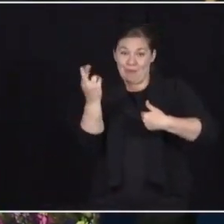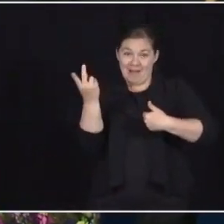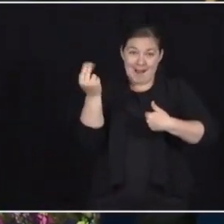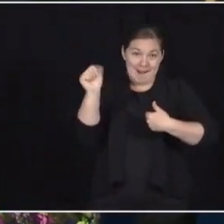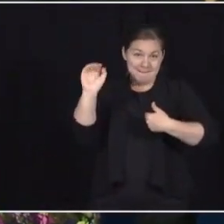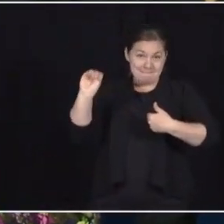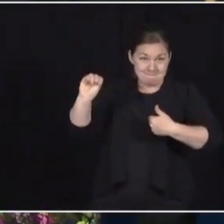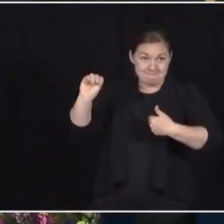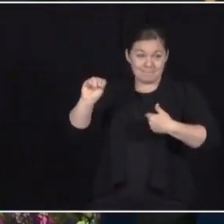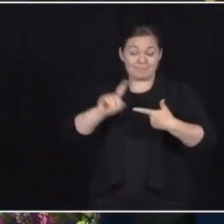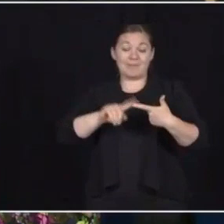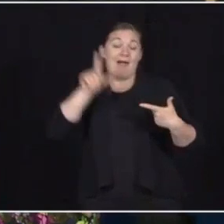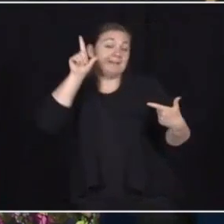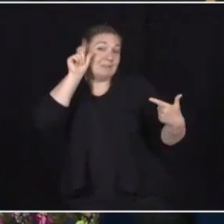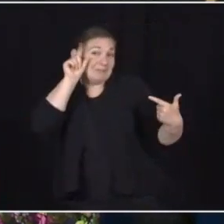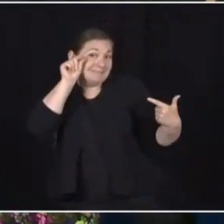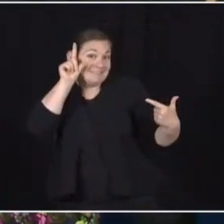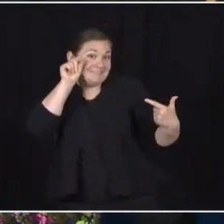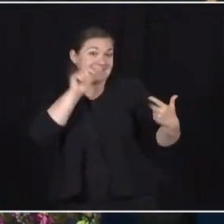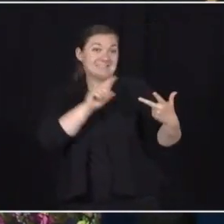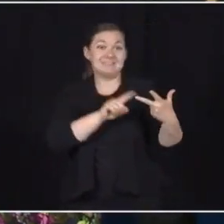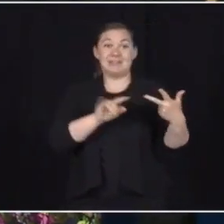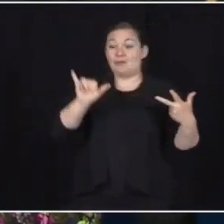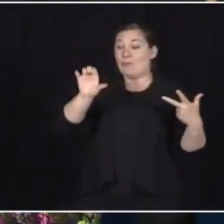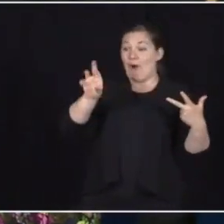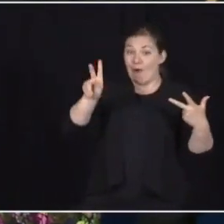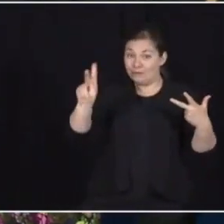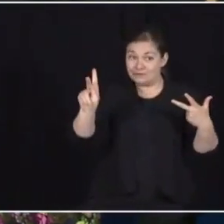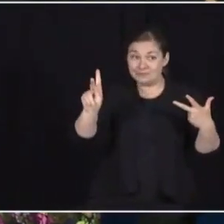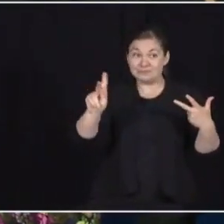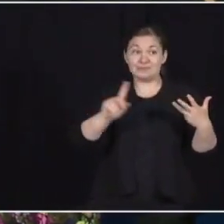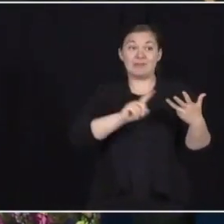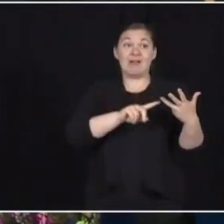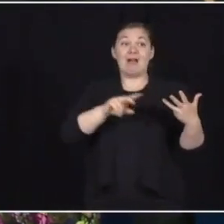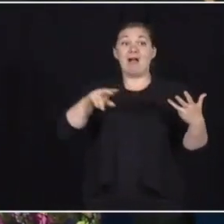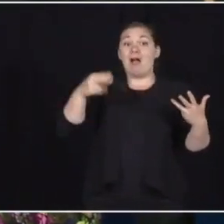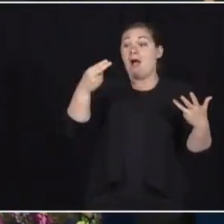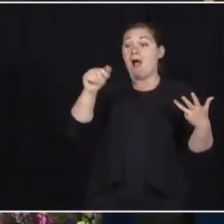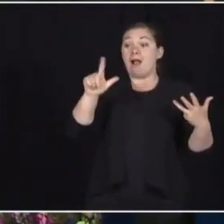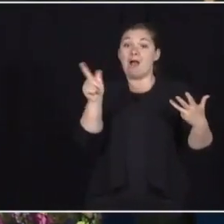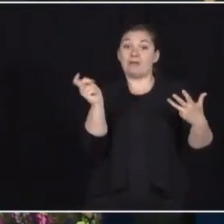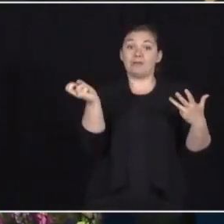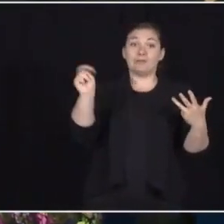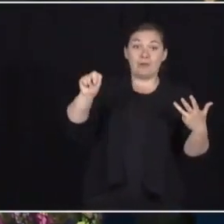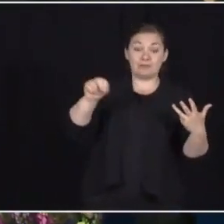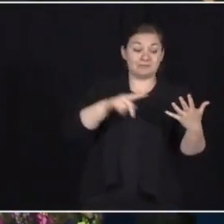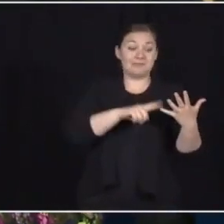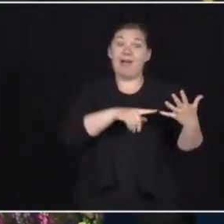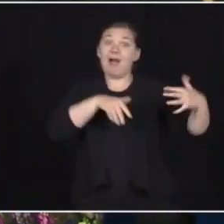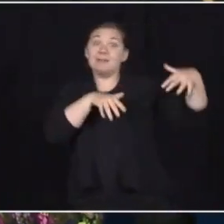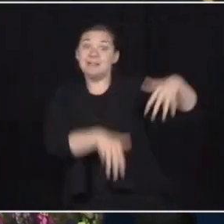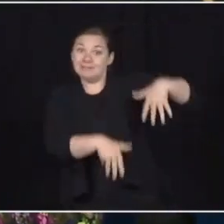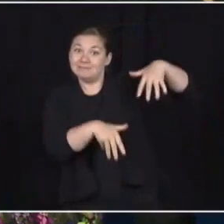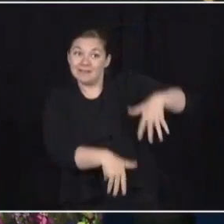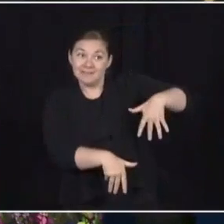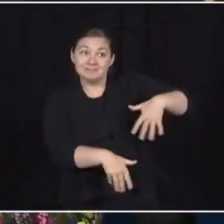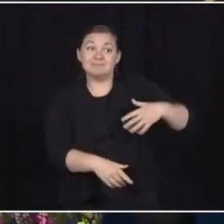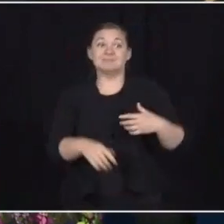Niagara , Haldeman nor folk, and Sardi Linton County.